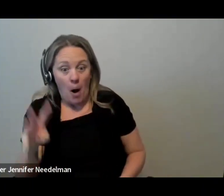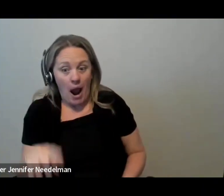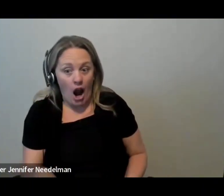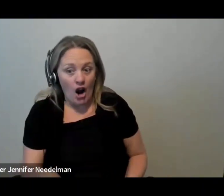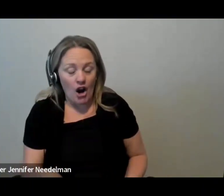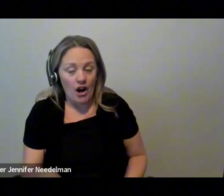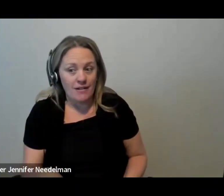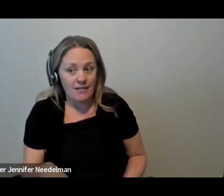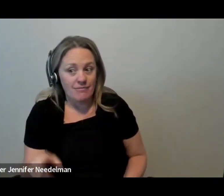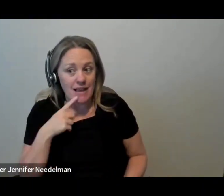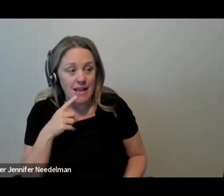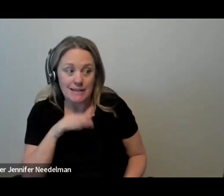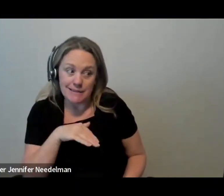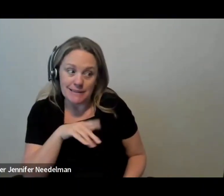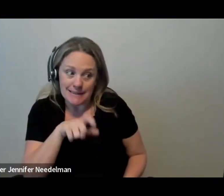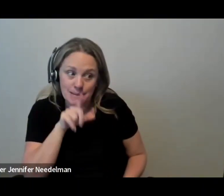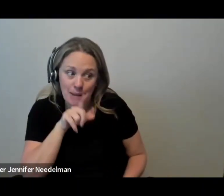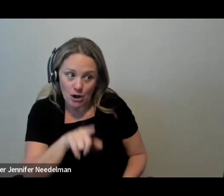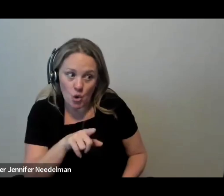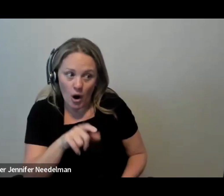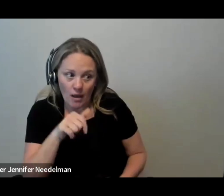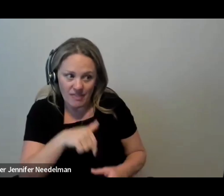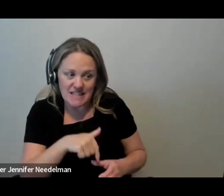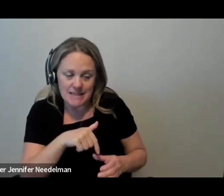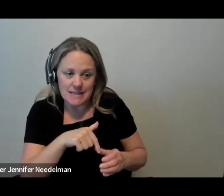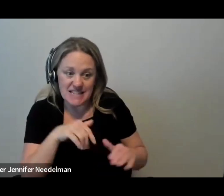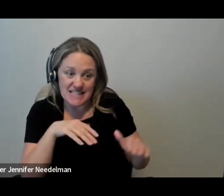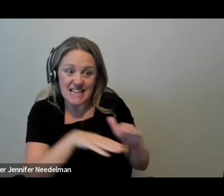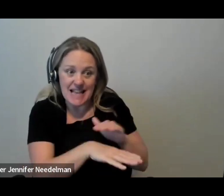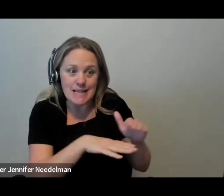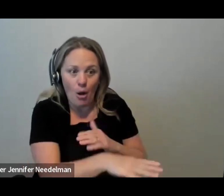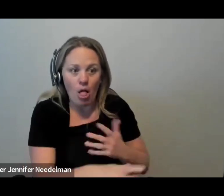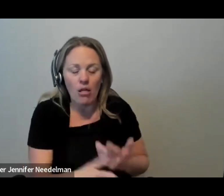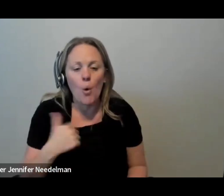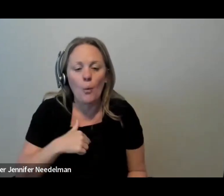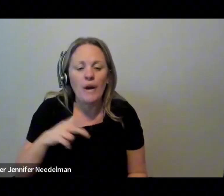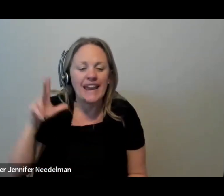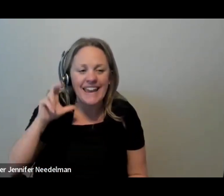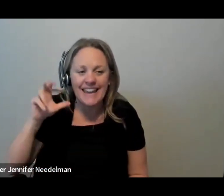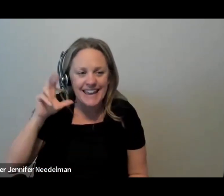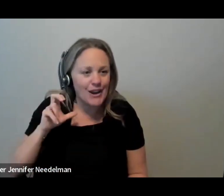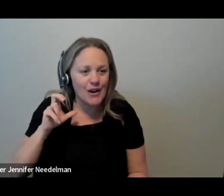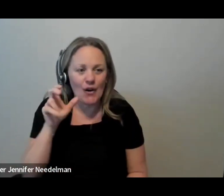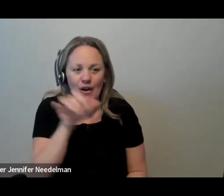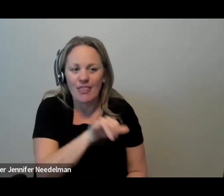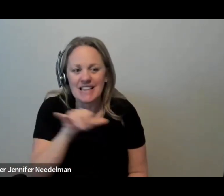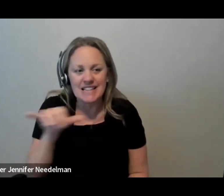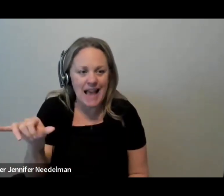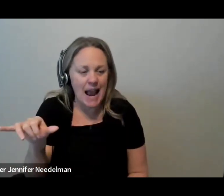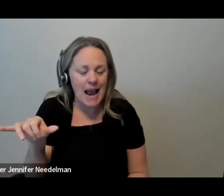and they're saying, Hey, I gotta make sure these are gonna be accessible. We're hearing the same thing from every public sector customer, whether they're in Europe